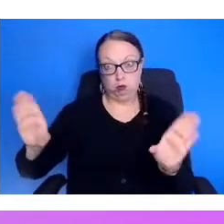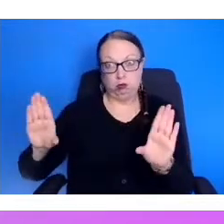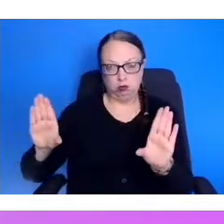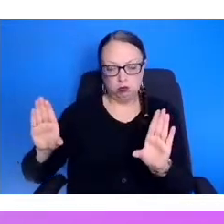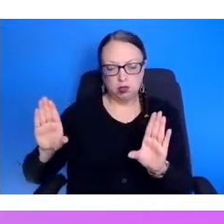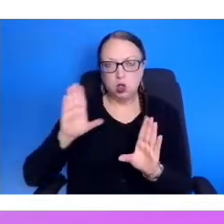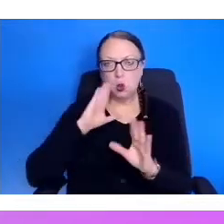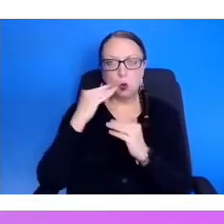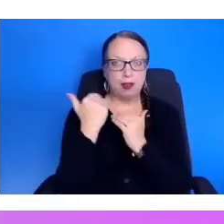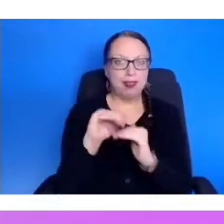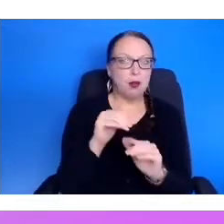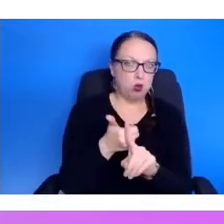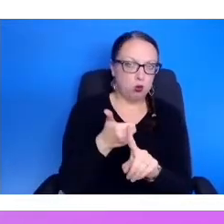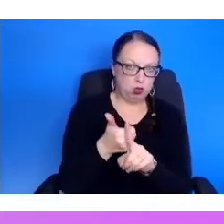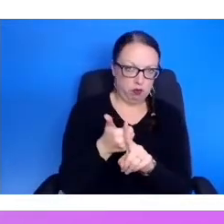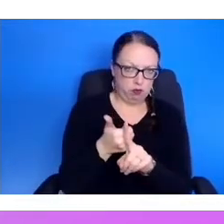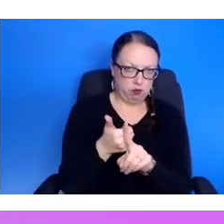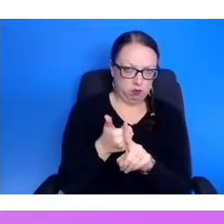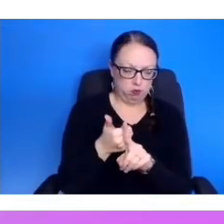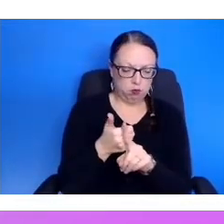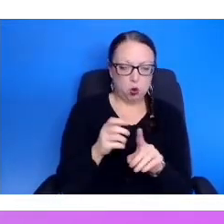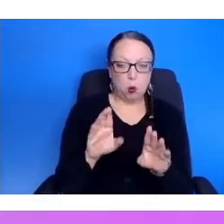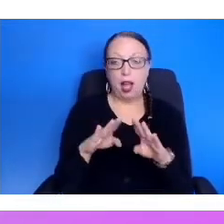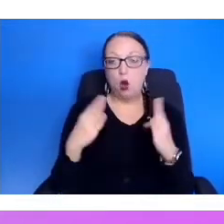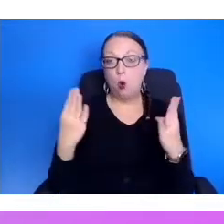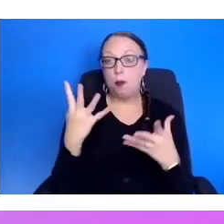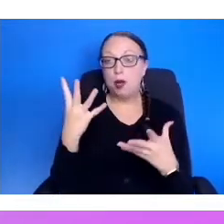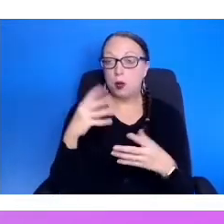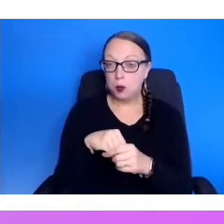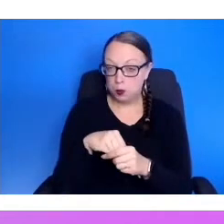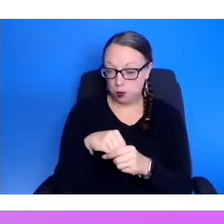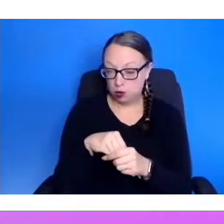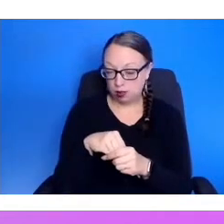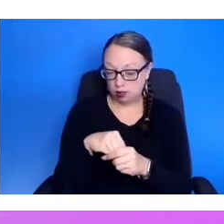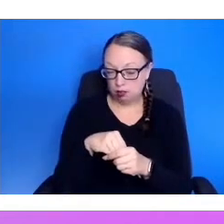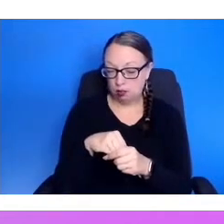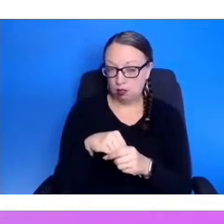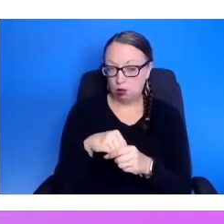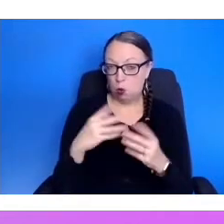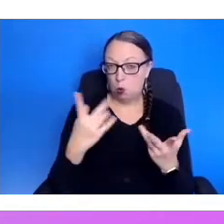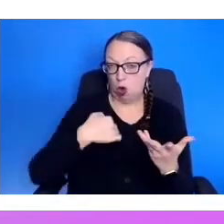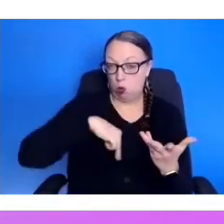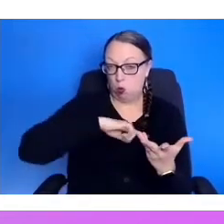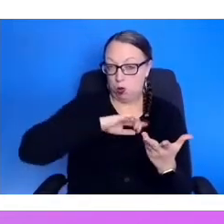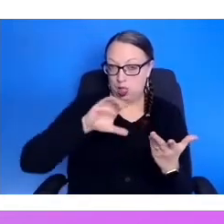so what we do at open inclusion what's always been sort of at the heart of our philosophy